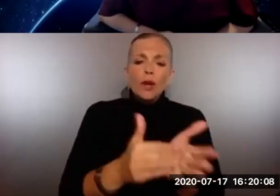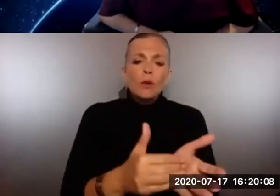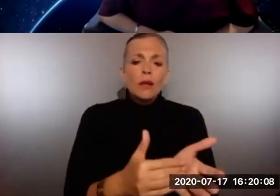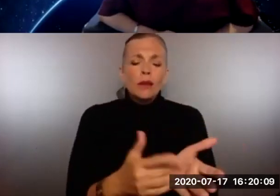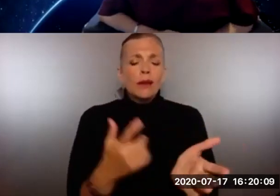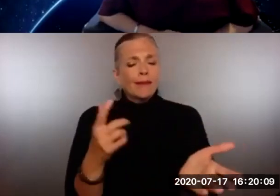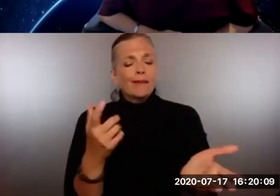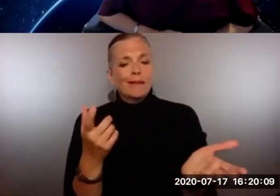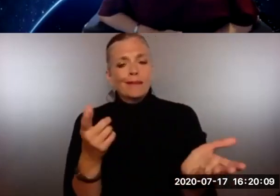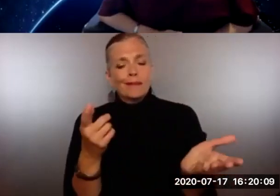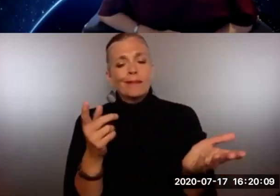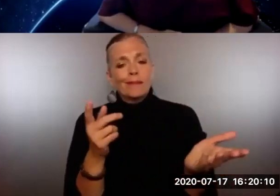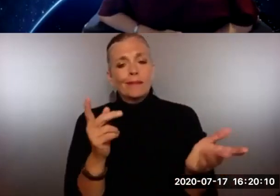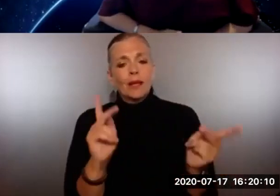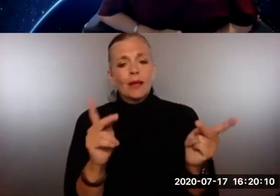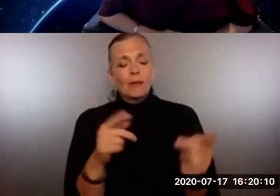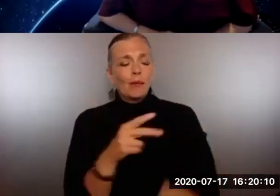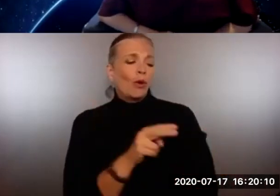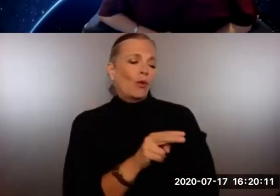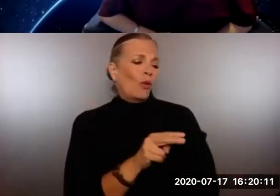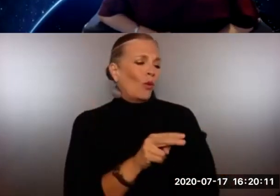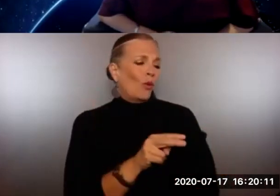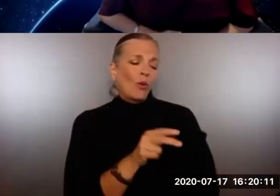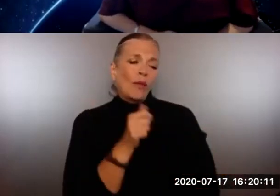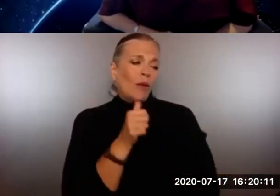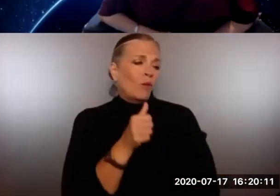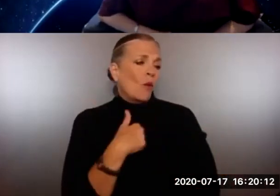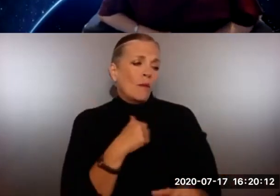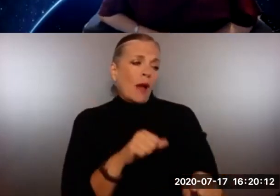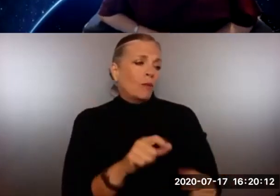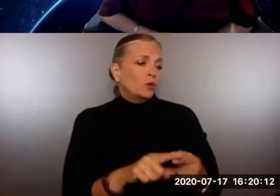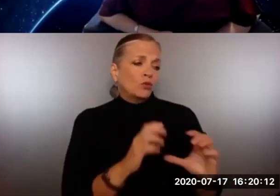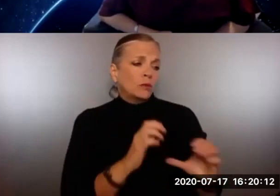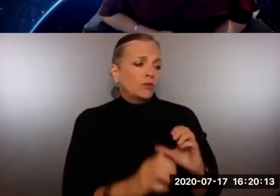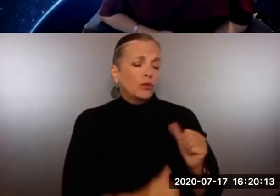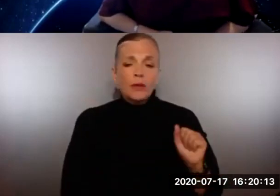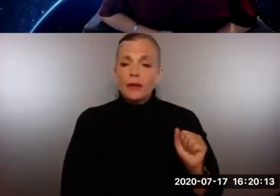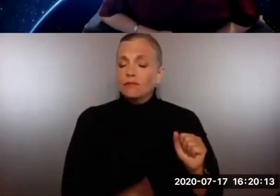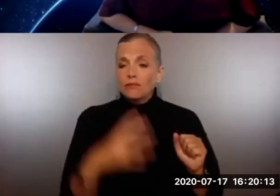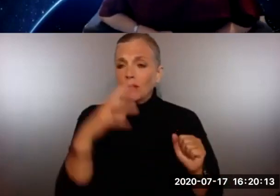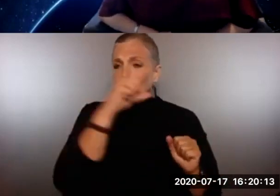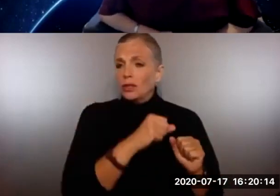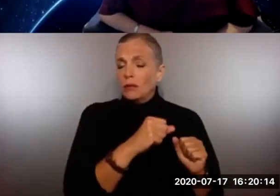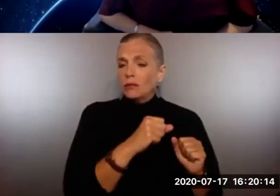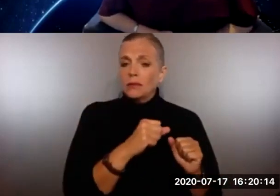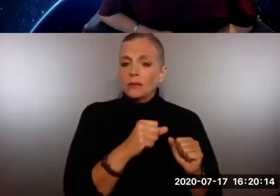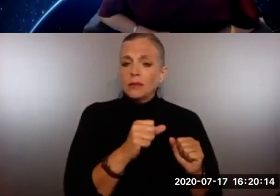that the person will not be able to communicate. It's the perfect way that people come in and start